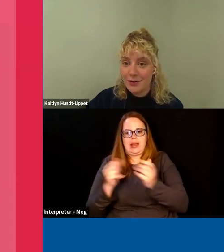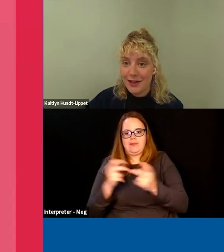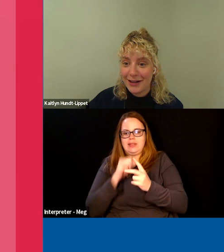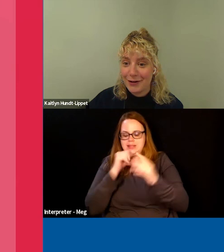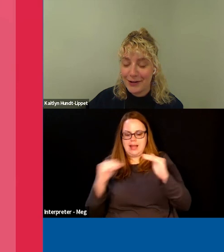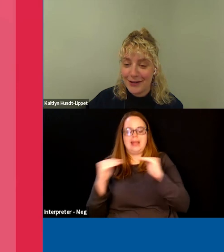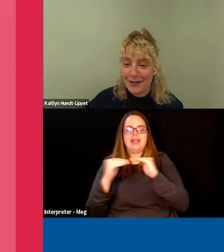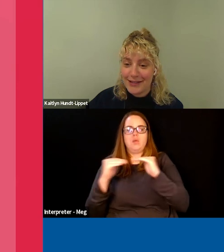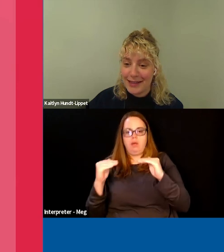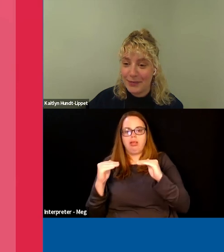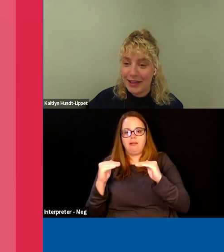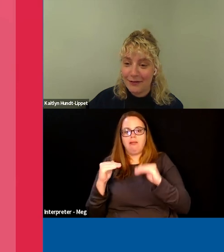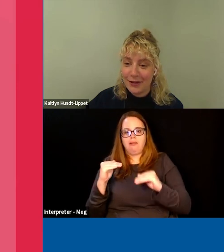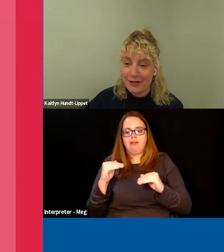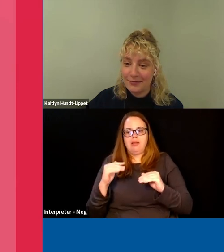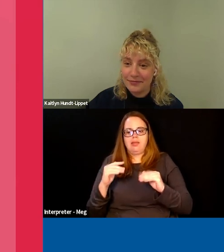to get everyone on the same playing field.